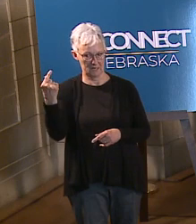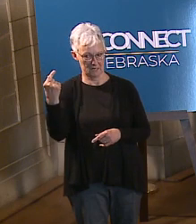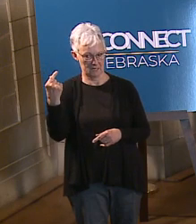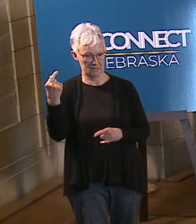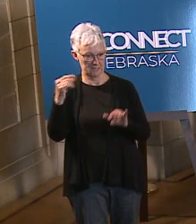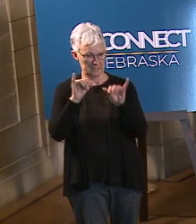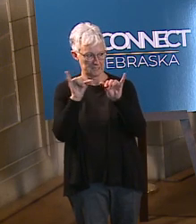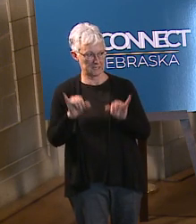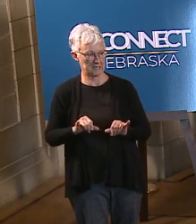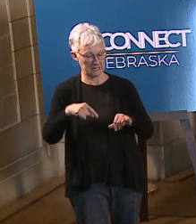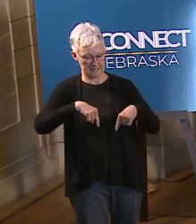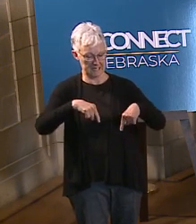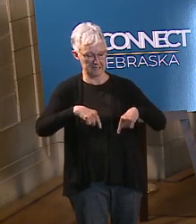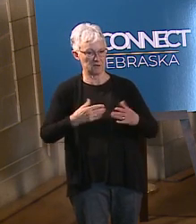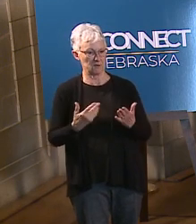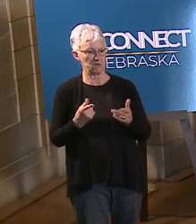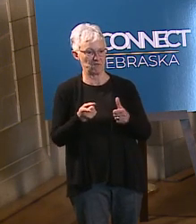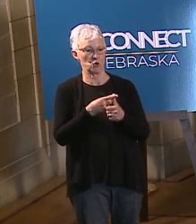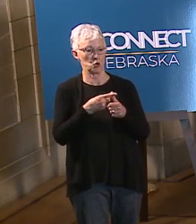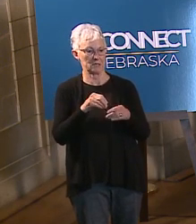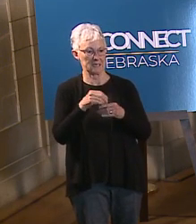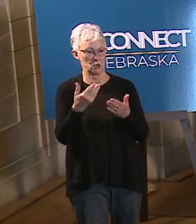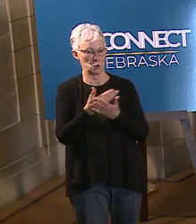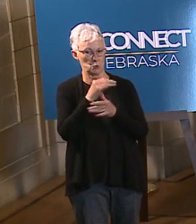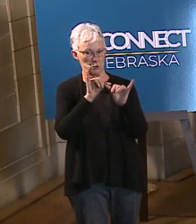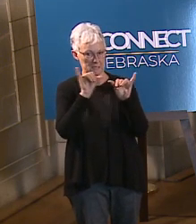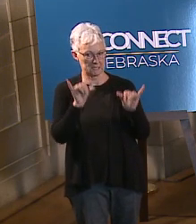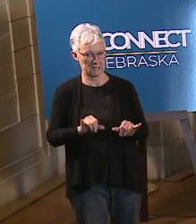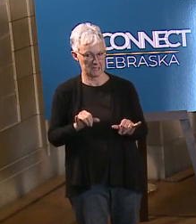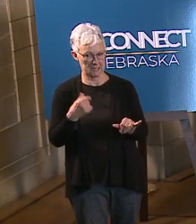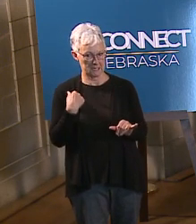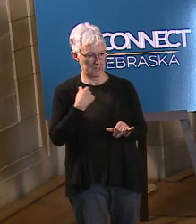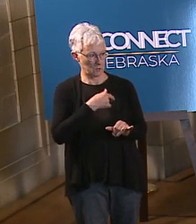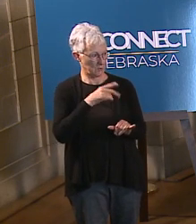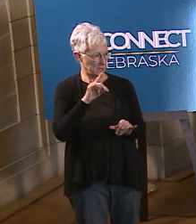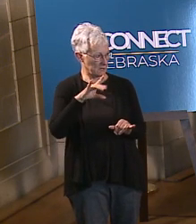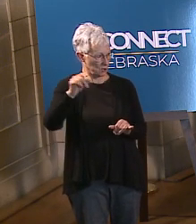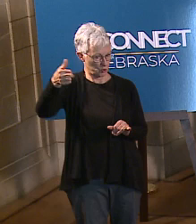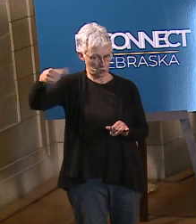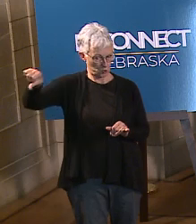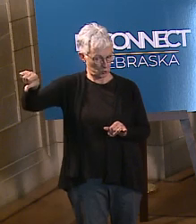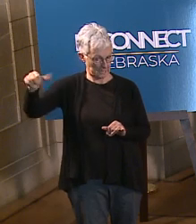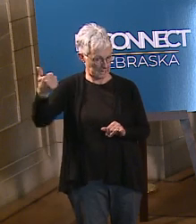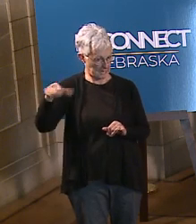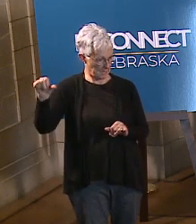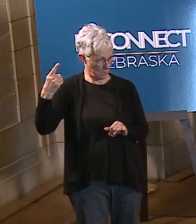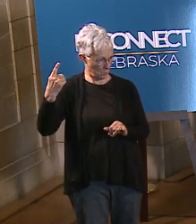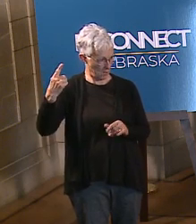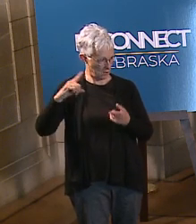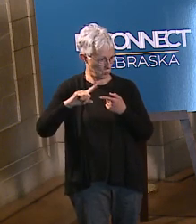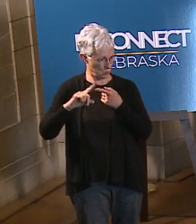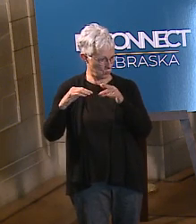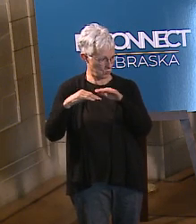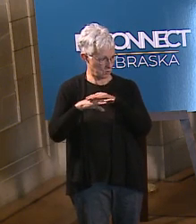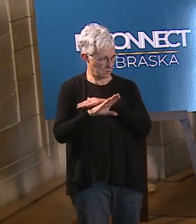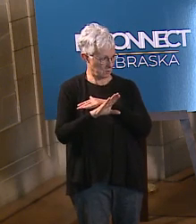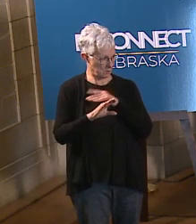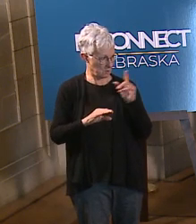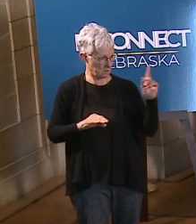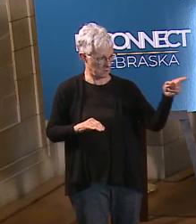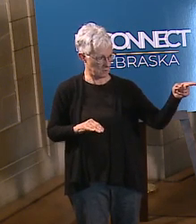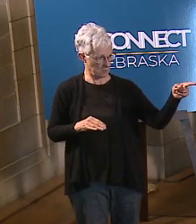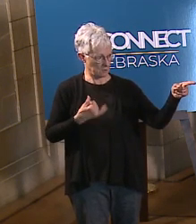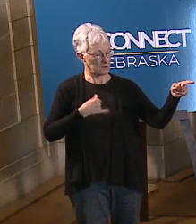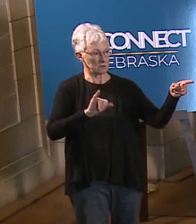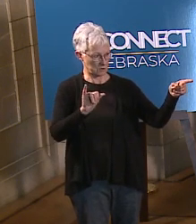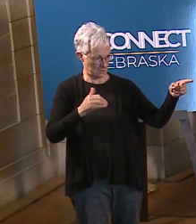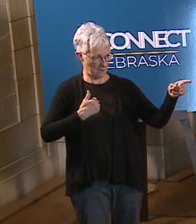CONFERENCE, THE FIRST WITH THE